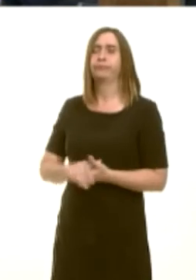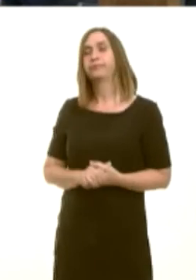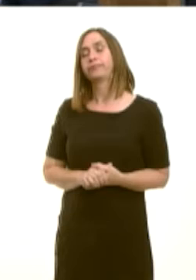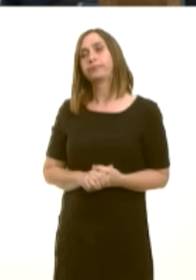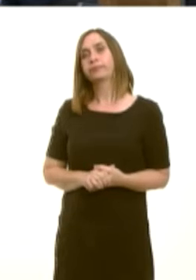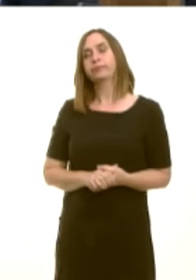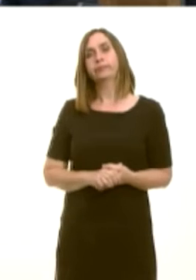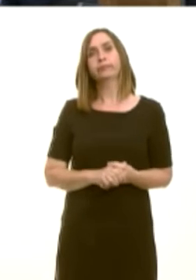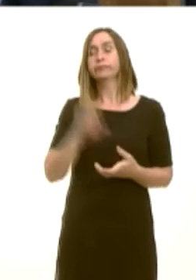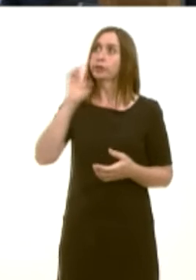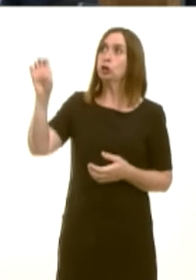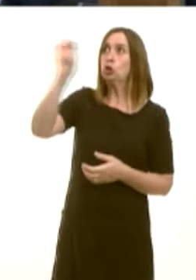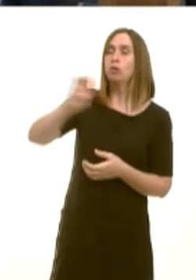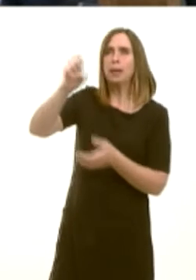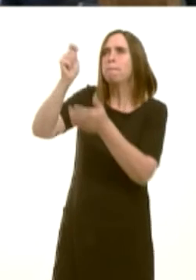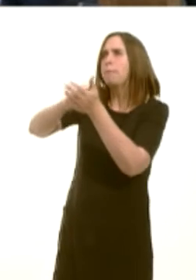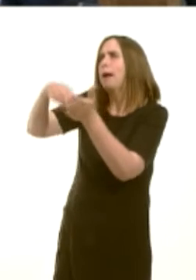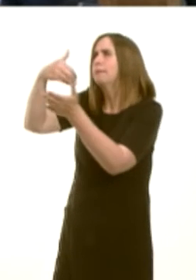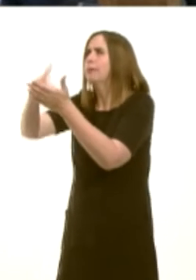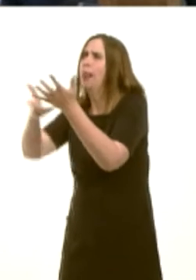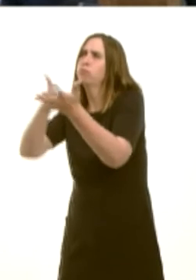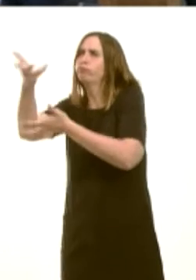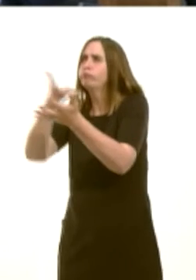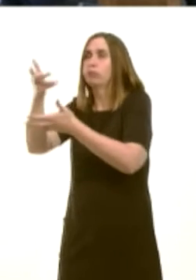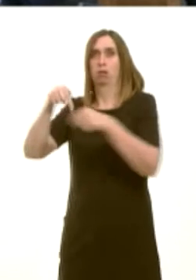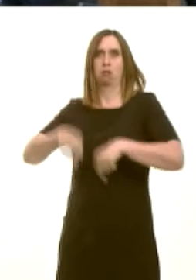EU market is important to our exports from the manufacturing industries here in Wales,